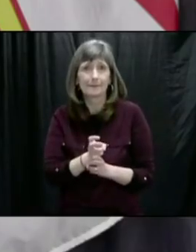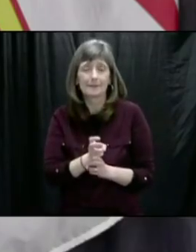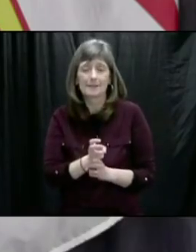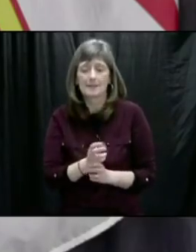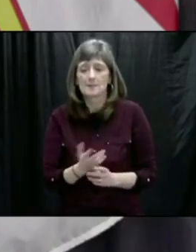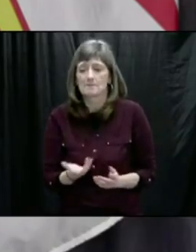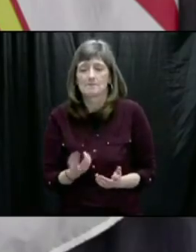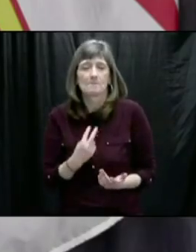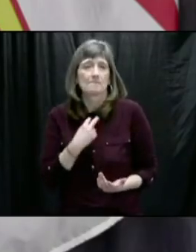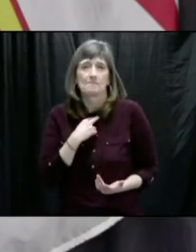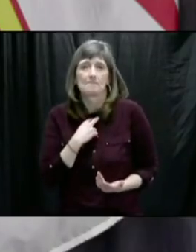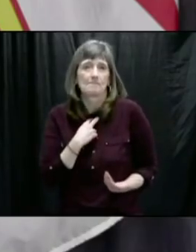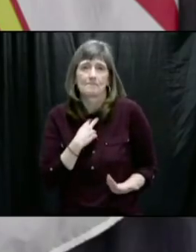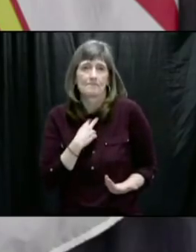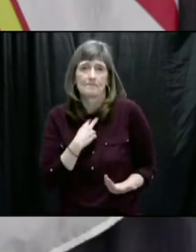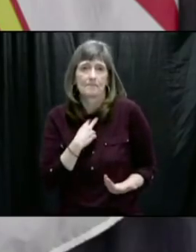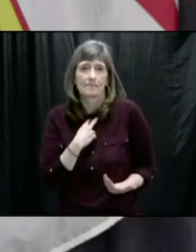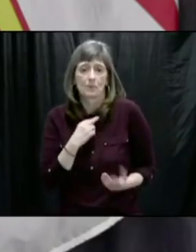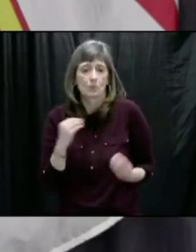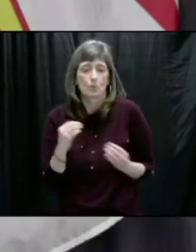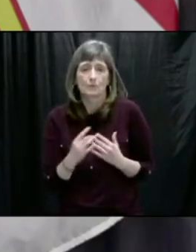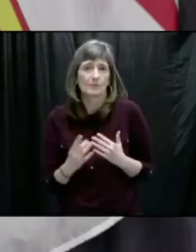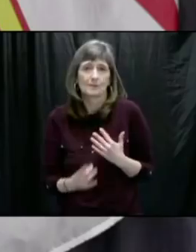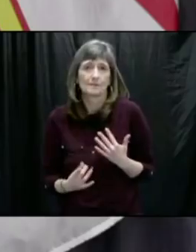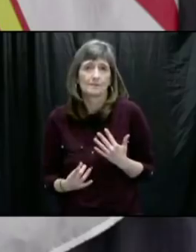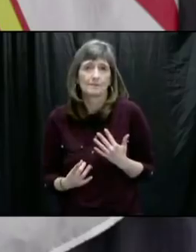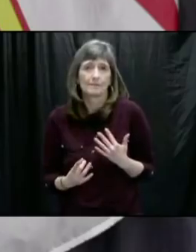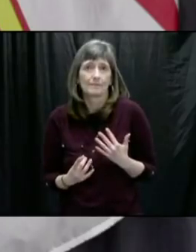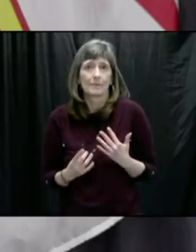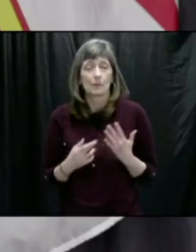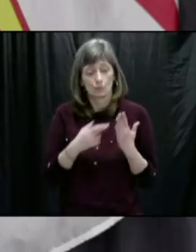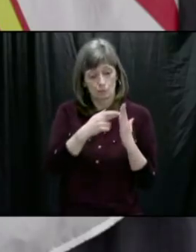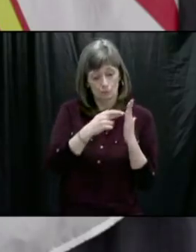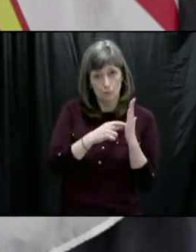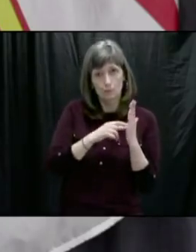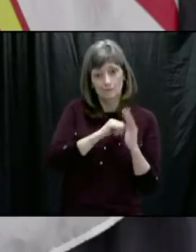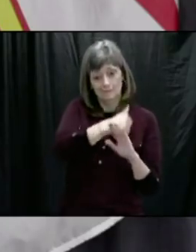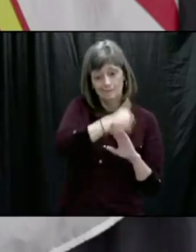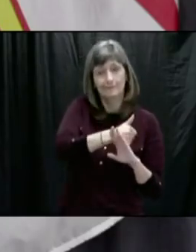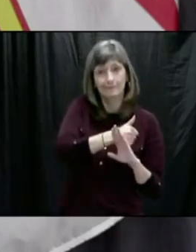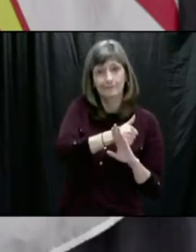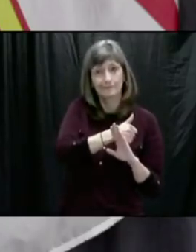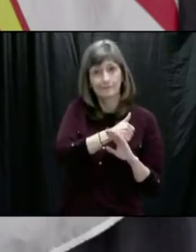THAT IS THE POINT WE'RE AT RIGHT NOW.